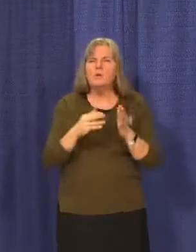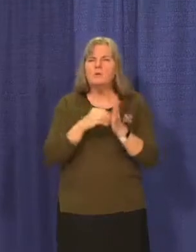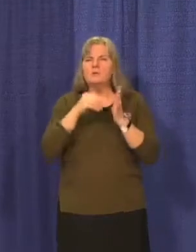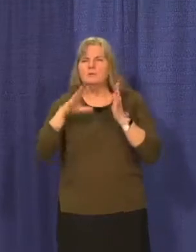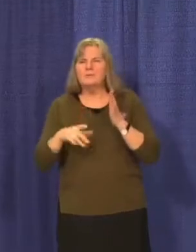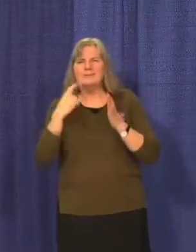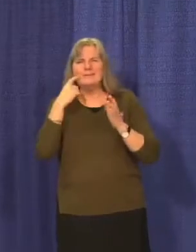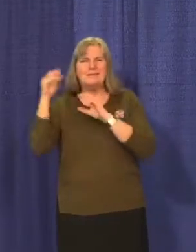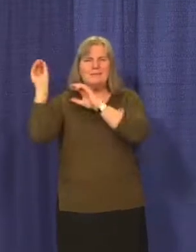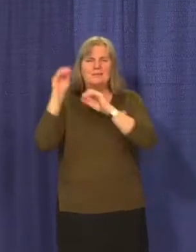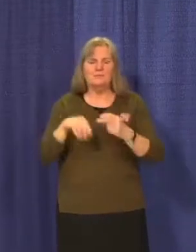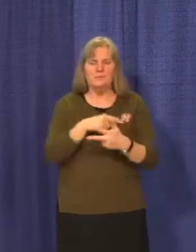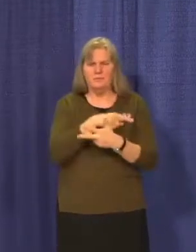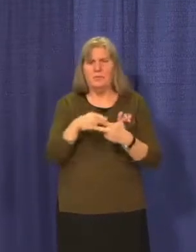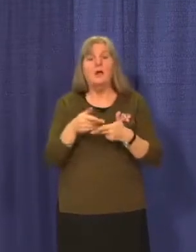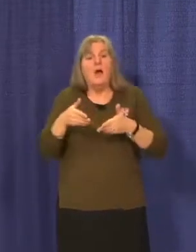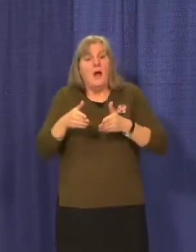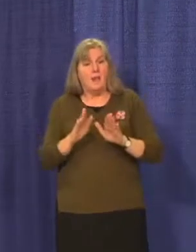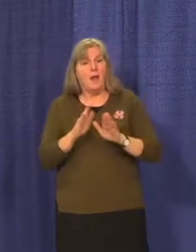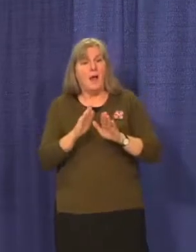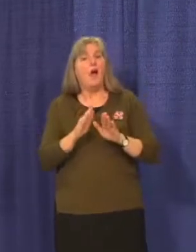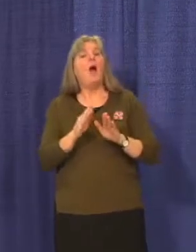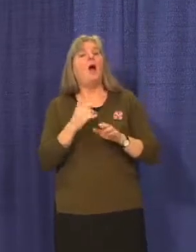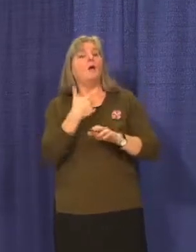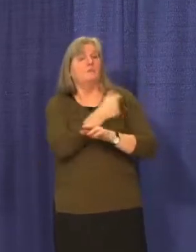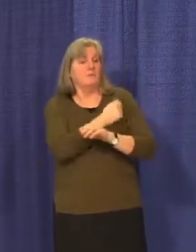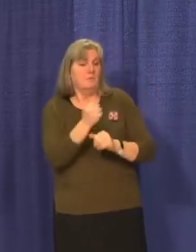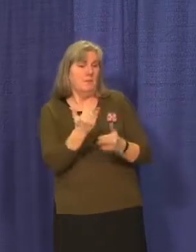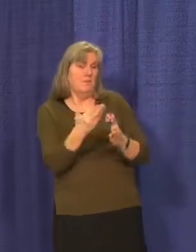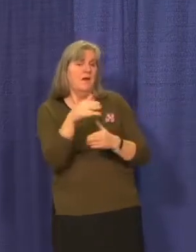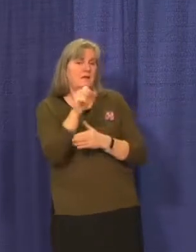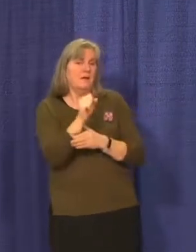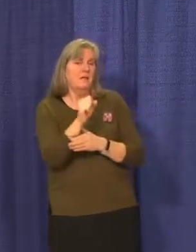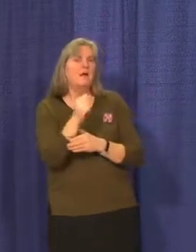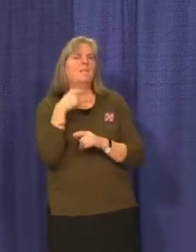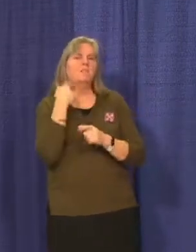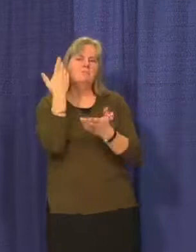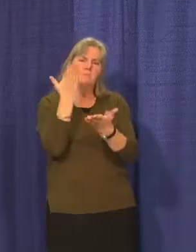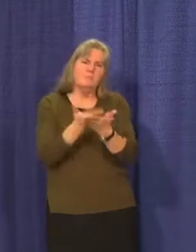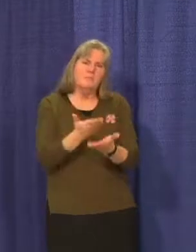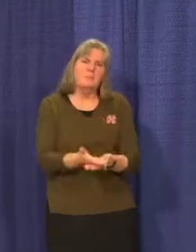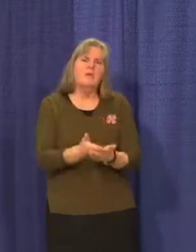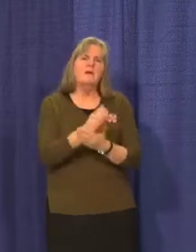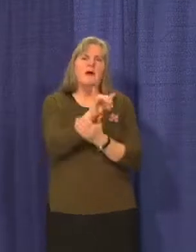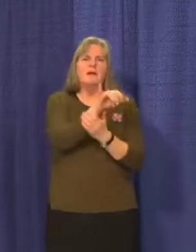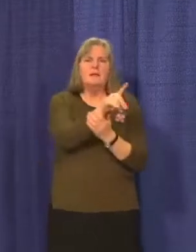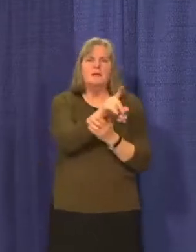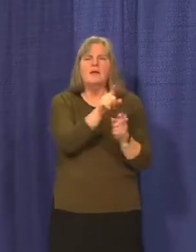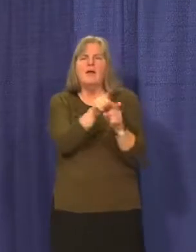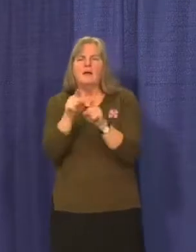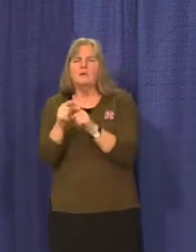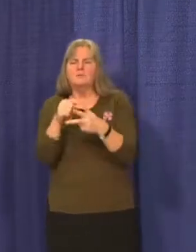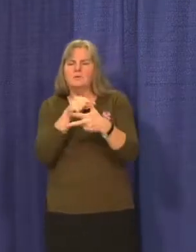temporary worker, student or recently located, you're eligible to be vaccinated in the Yukon but will have to bring valid ID plus one of the